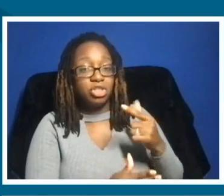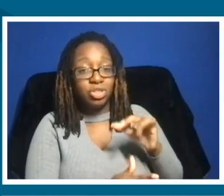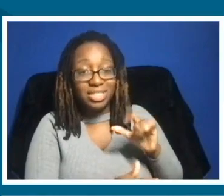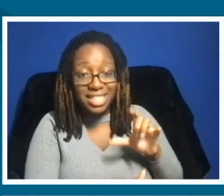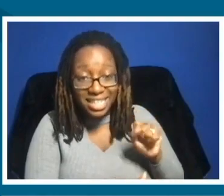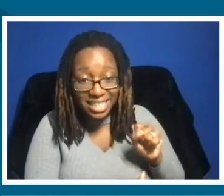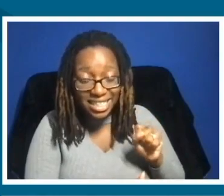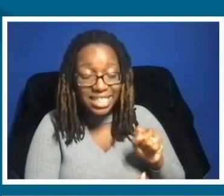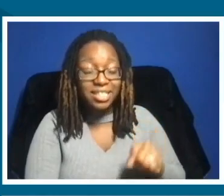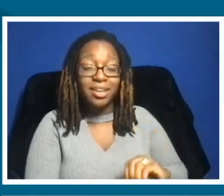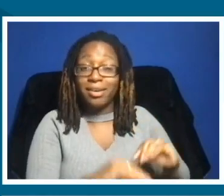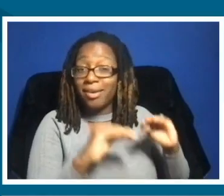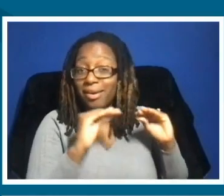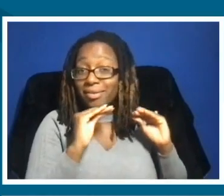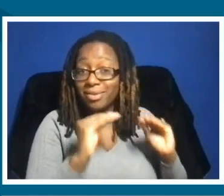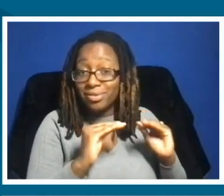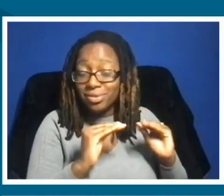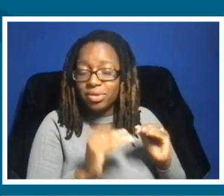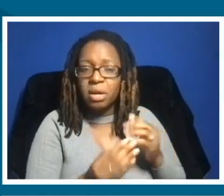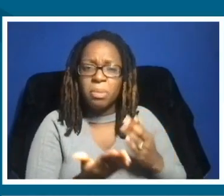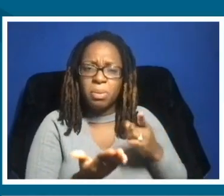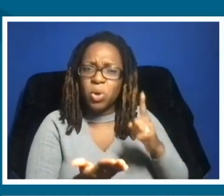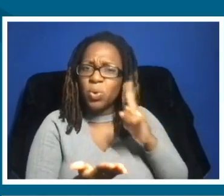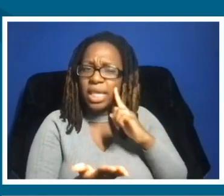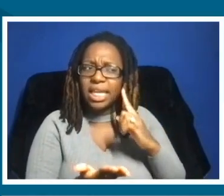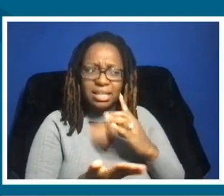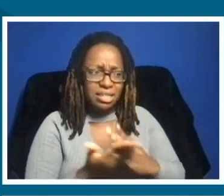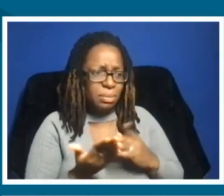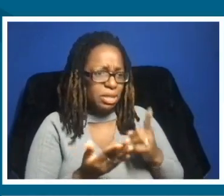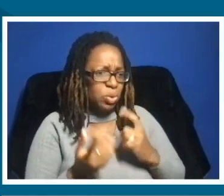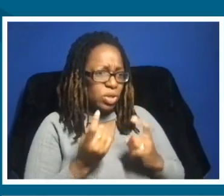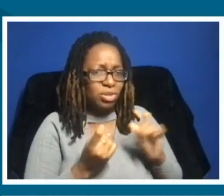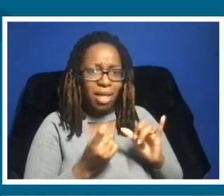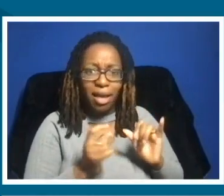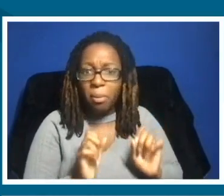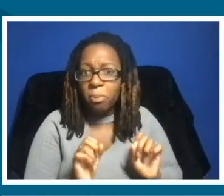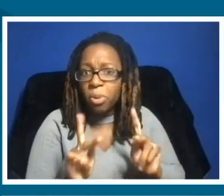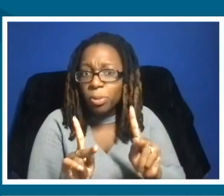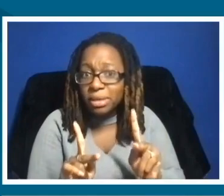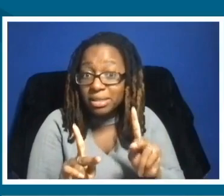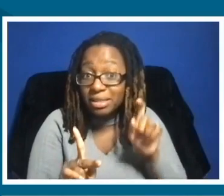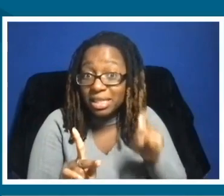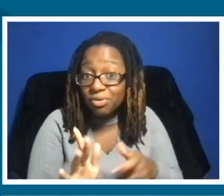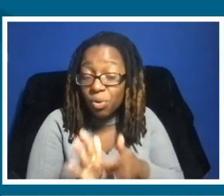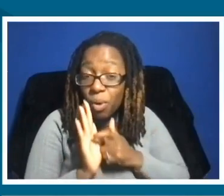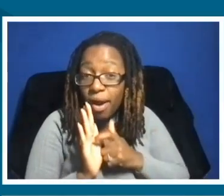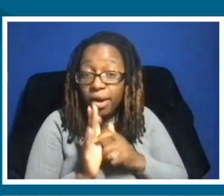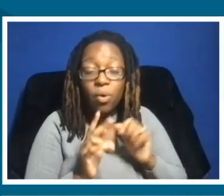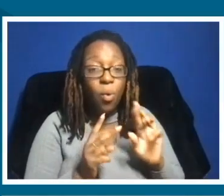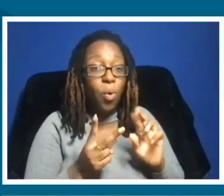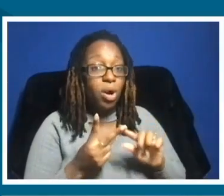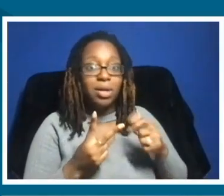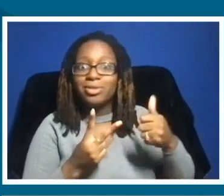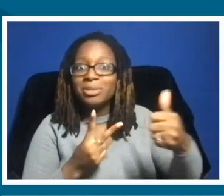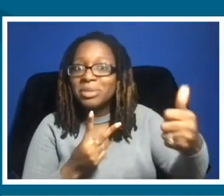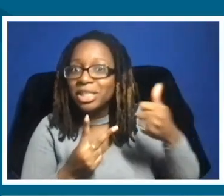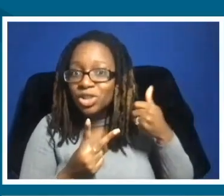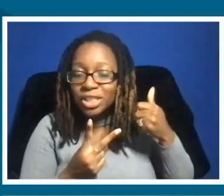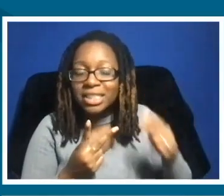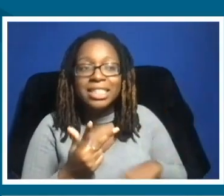because you might be thinking about some of those questions like the permissions question or the transportation question or the